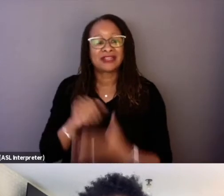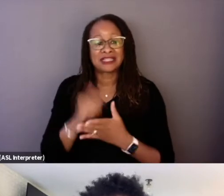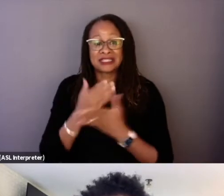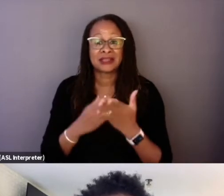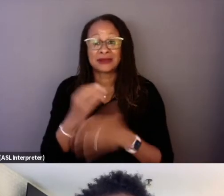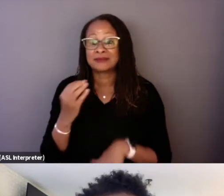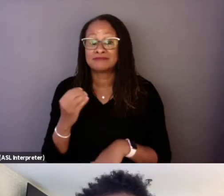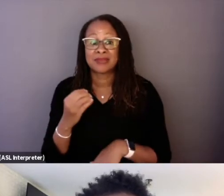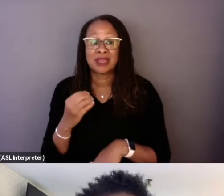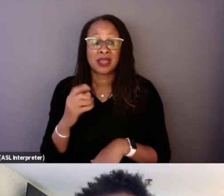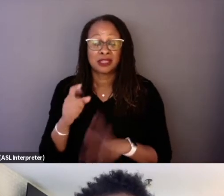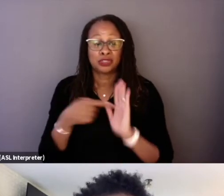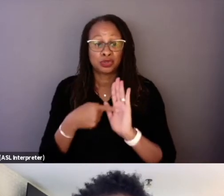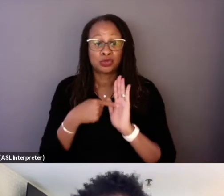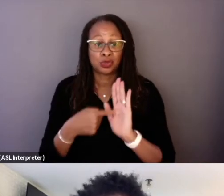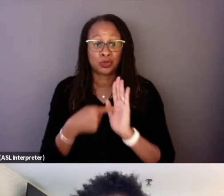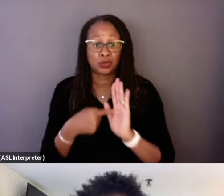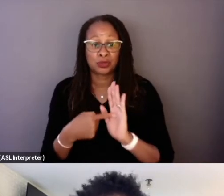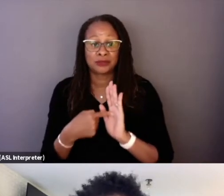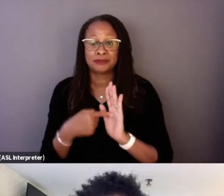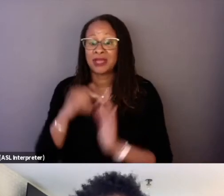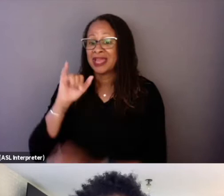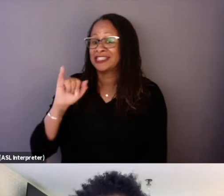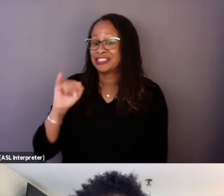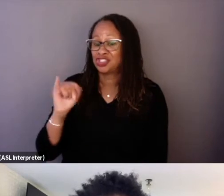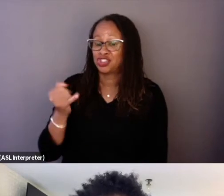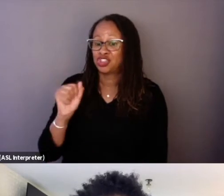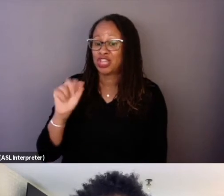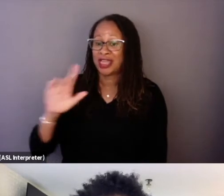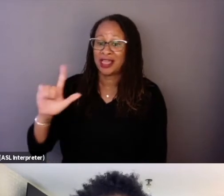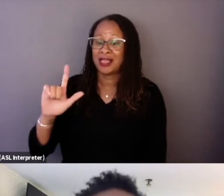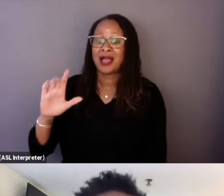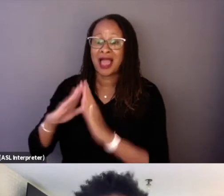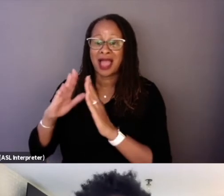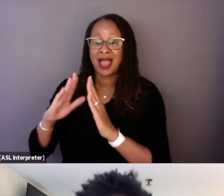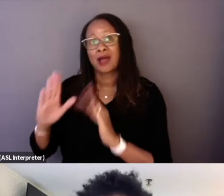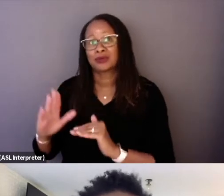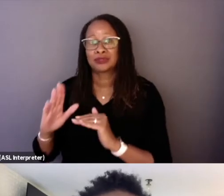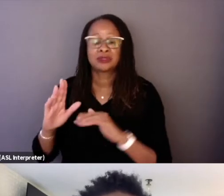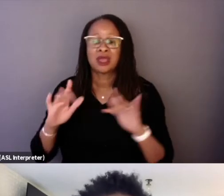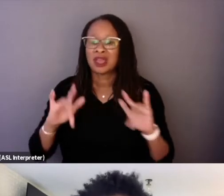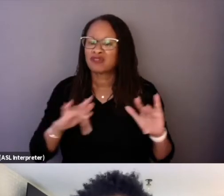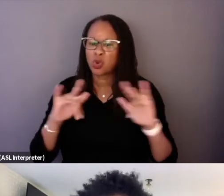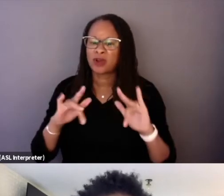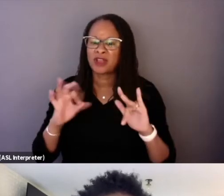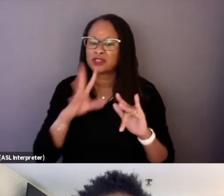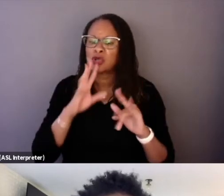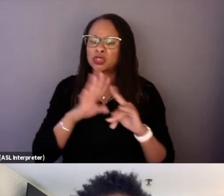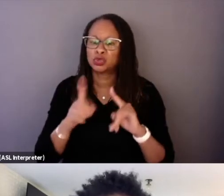you show the jailhouse audio for talking to her ex. And I think that what sticks out to me is the relatability